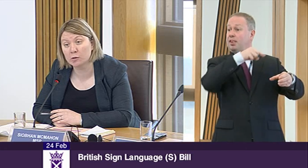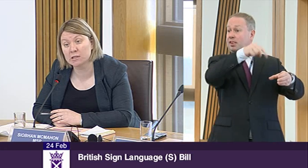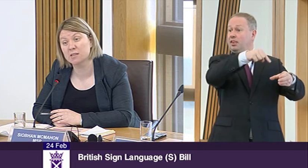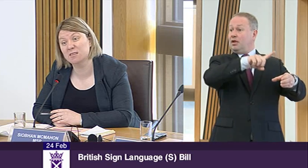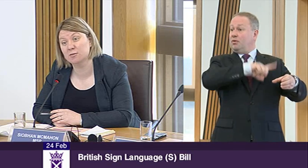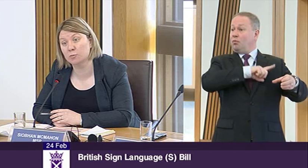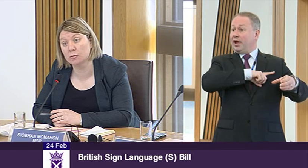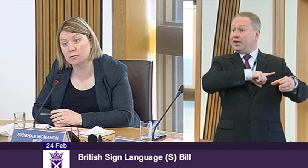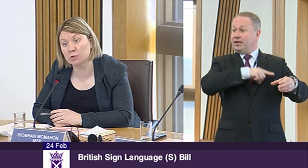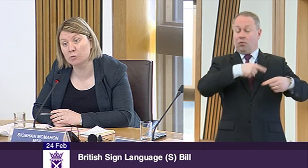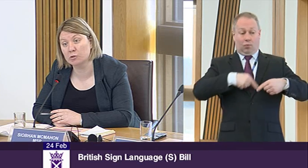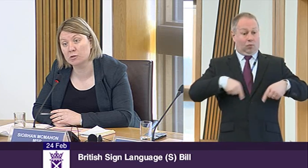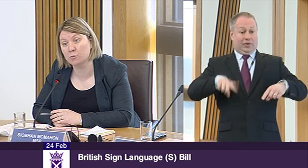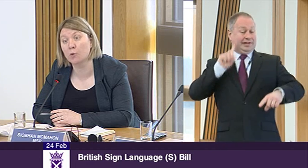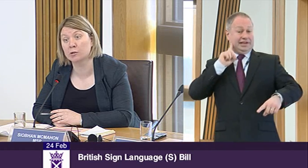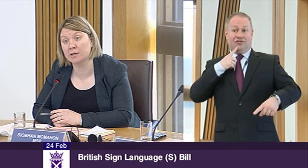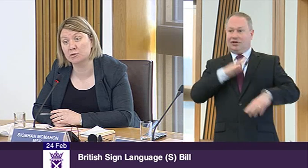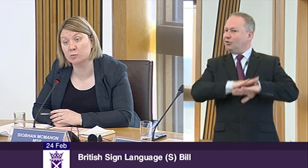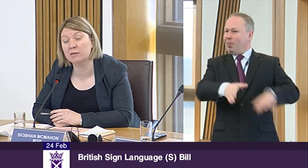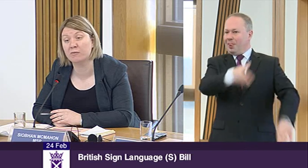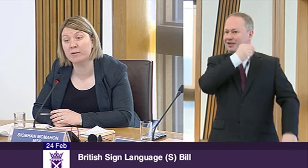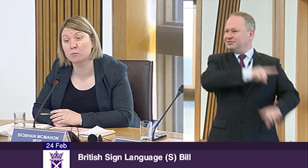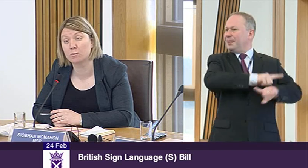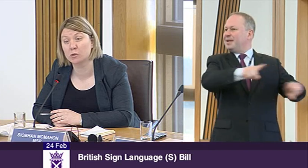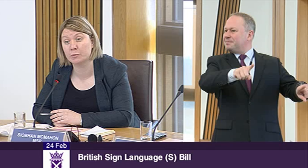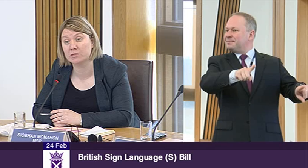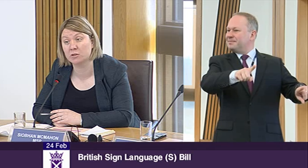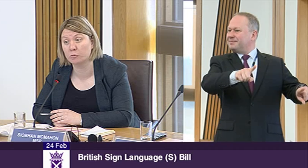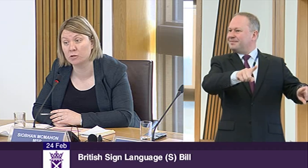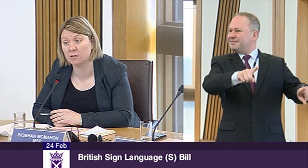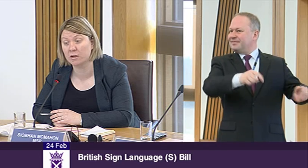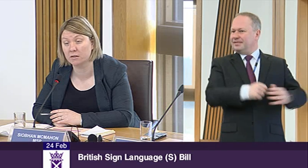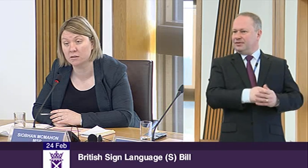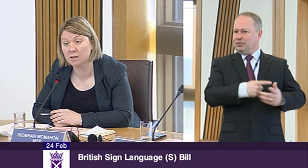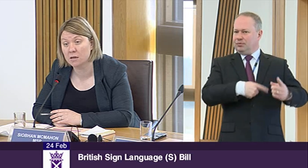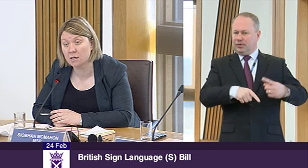because we are not listening to what the community wants, and that we define what is best for